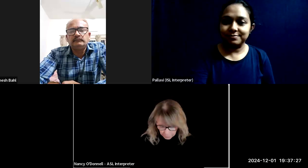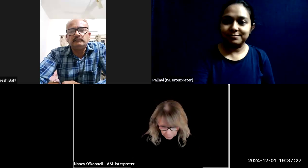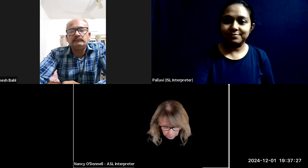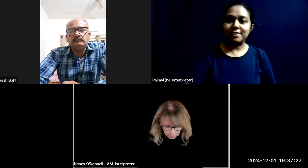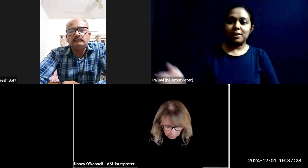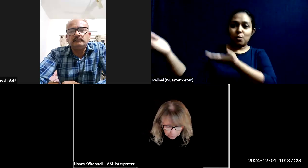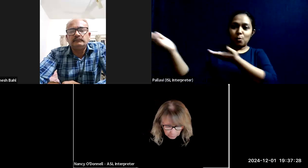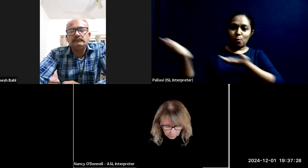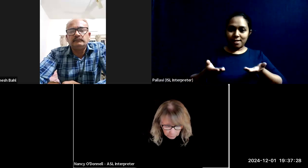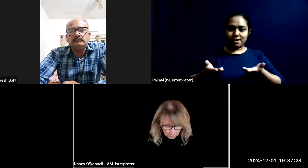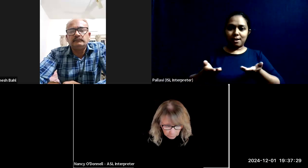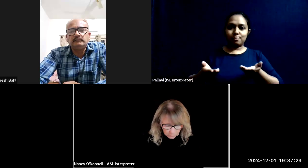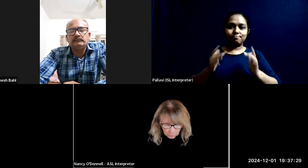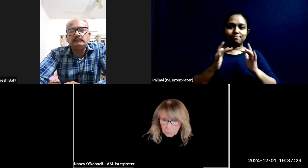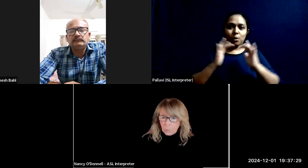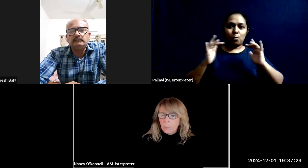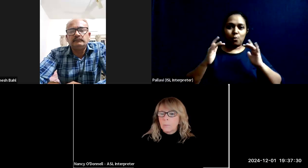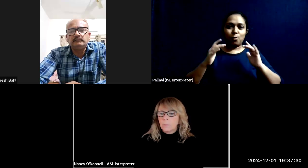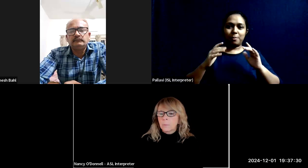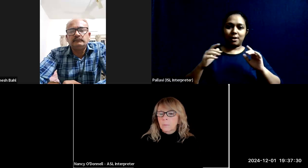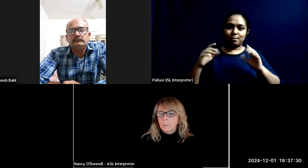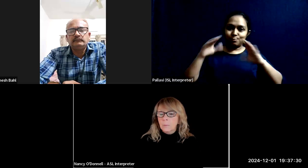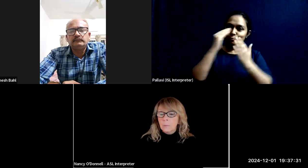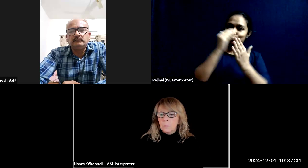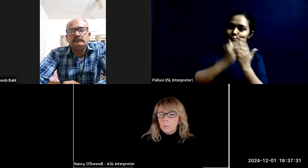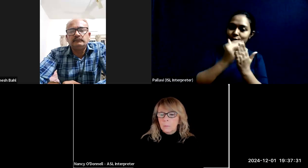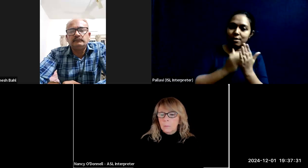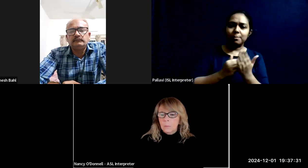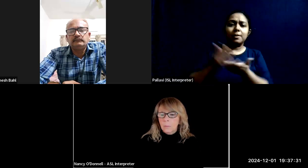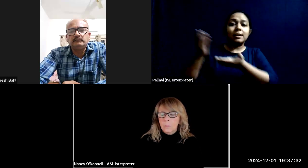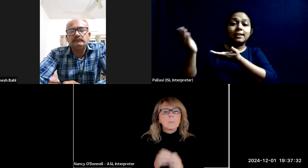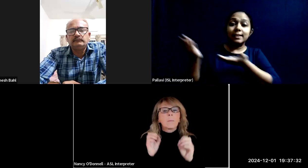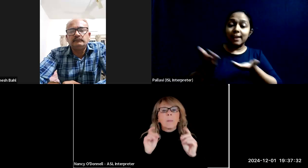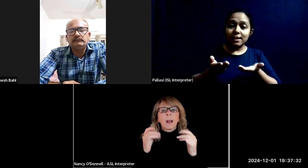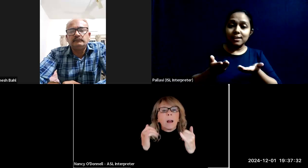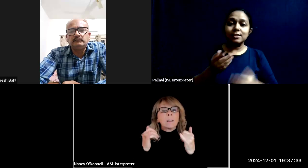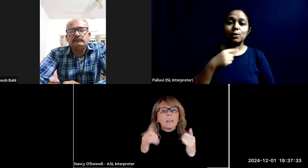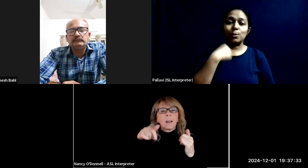And our guest speakers are folks from Torchit.